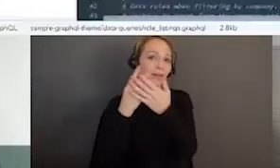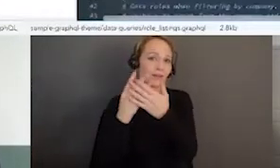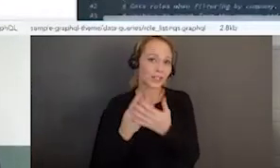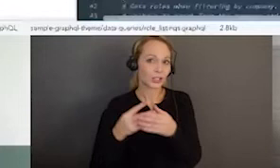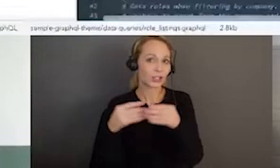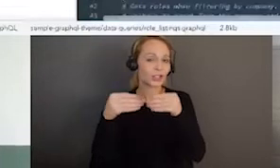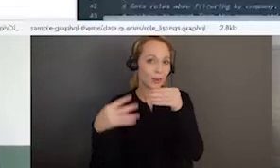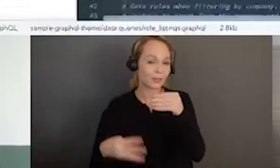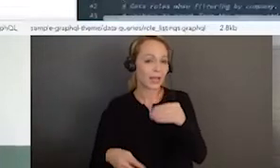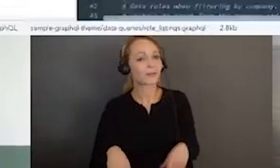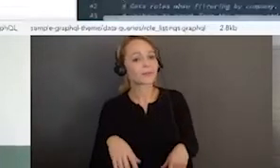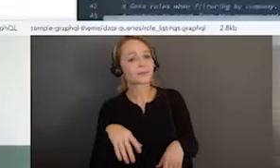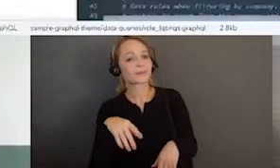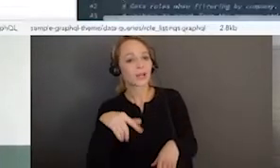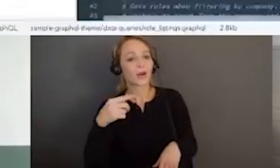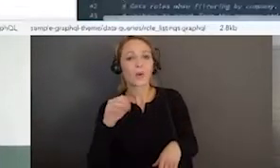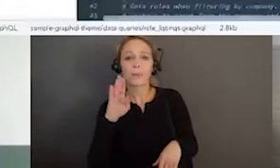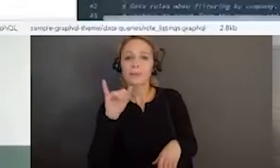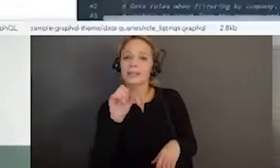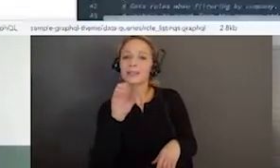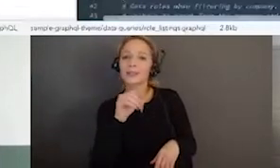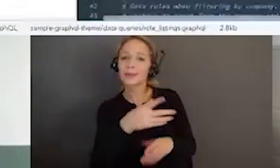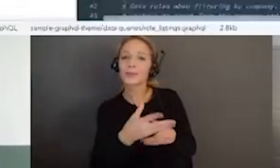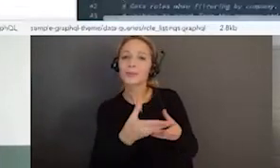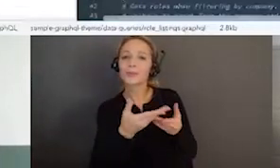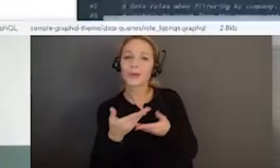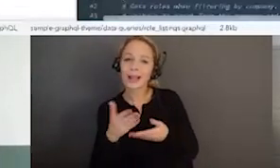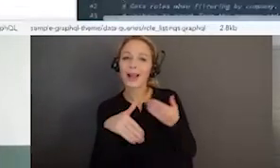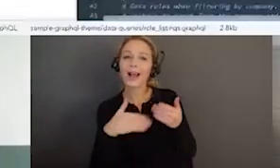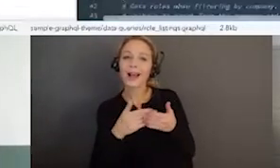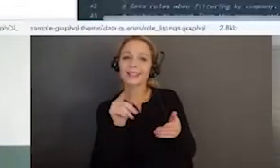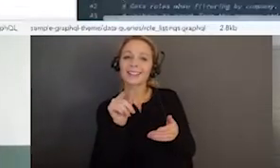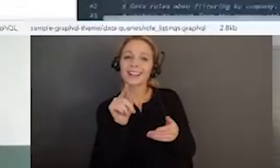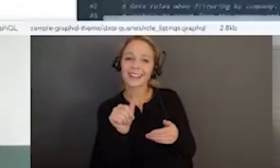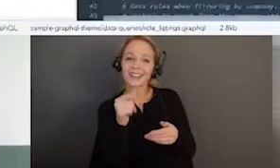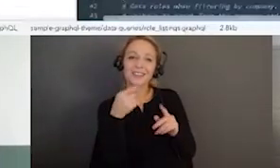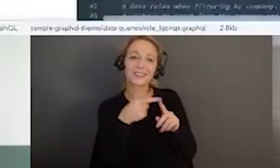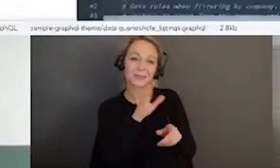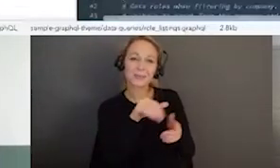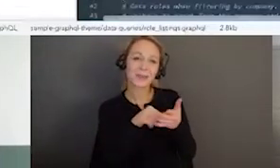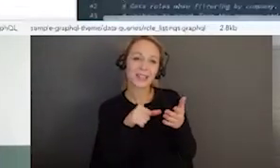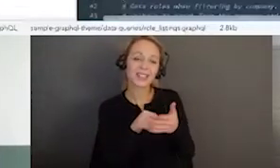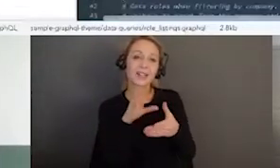SO YOU'RE BRINGING ALL THE DATA FROM THE PAGE INCLUDING THE ASSOCIATIONS IN JUST ONE SINGLE QUERY?